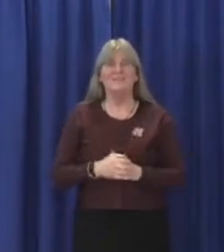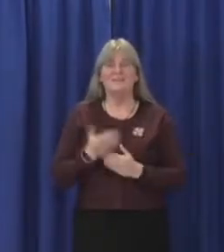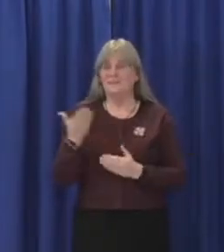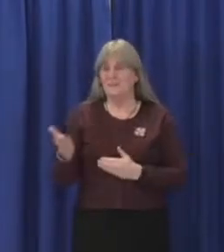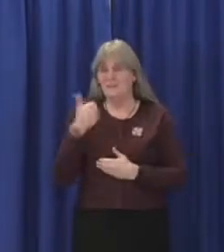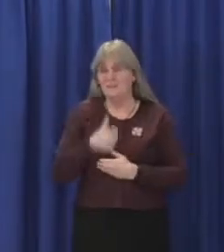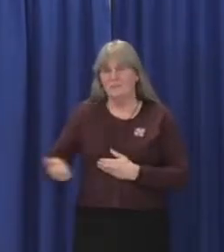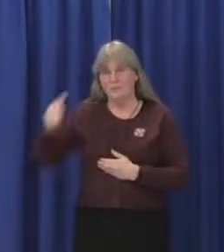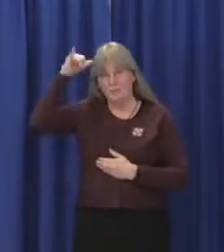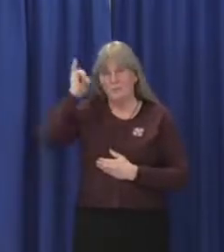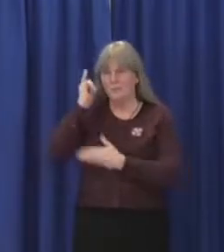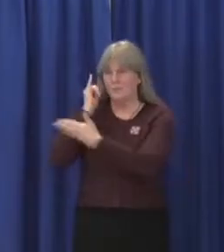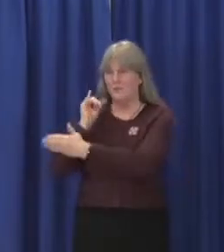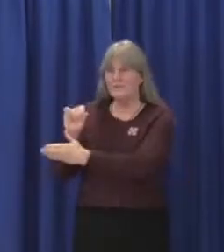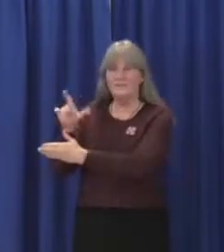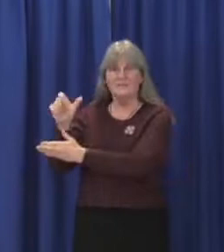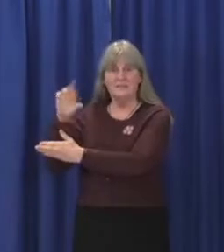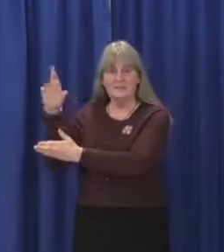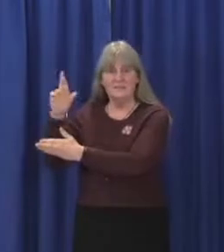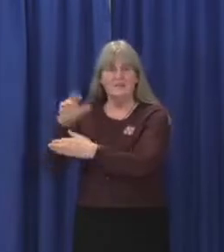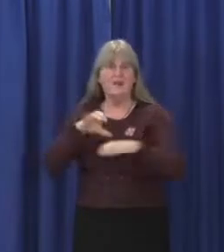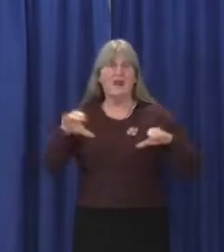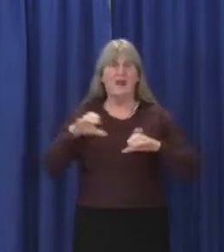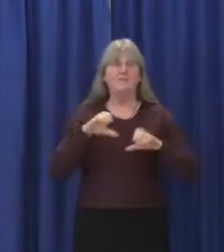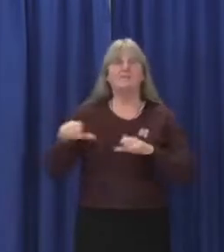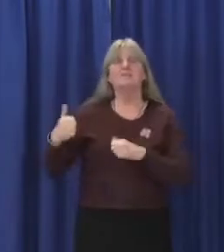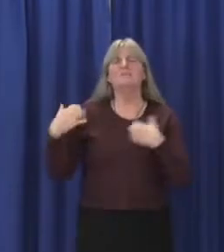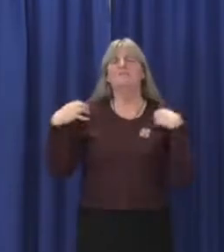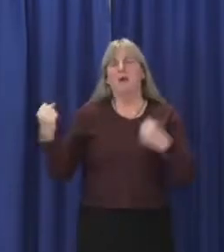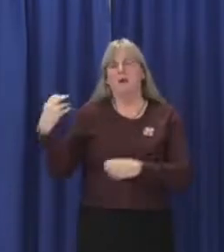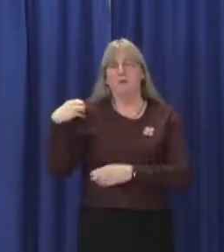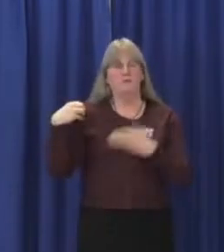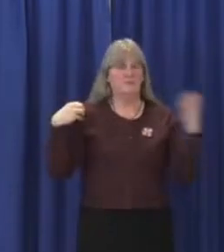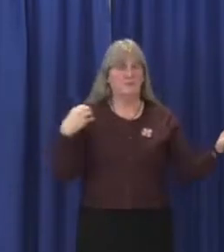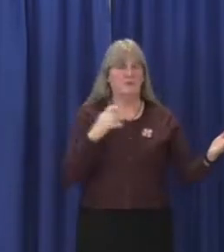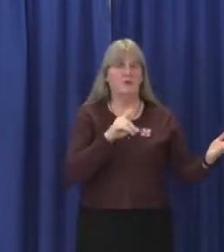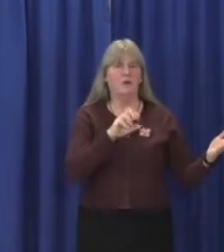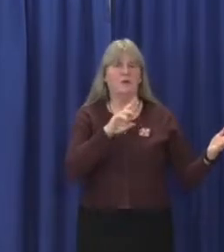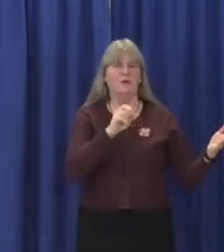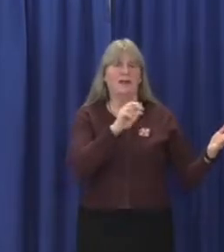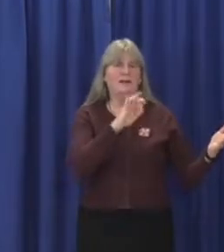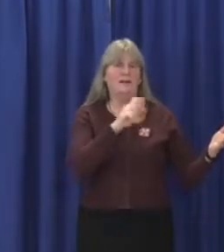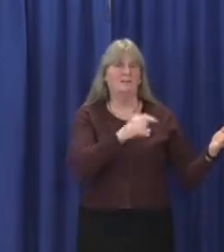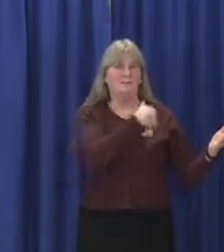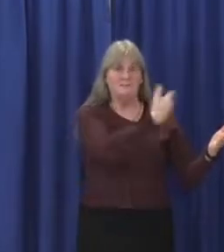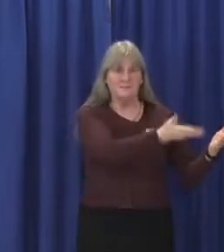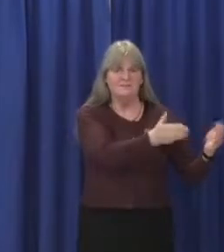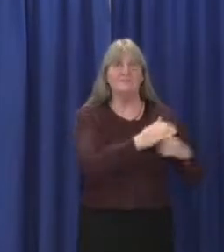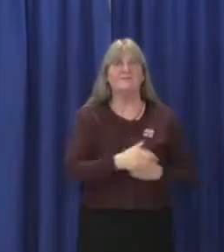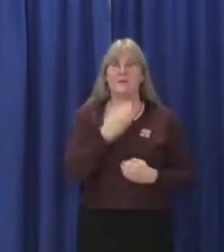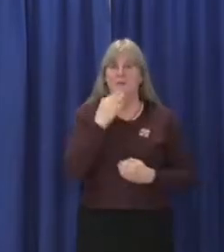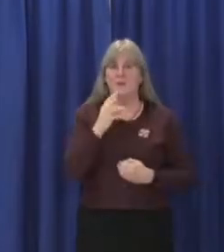Premier Sandy Silver, and the acting chief medical officer of health, Dr Catherine Elliott. Thank you to Mary Thiessen for